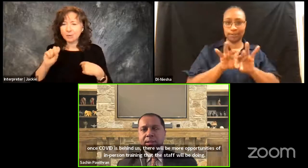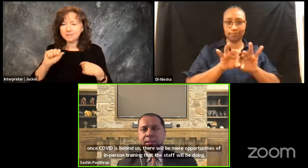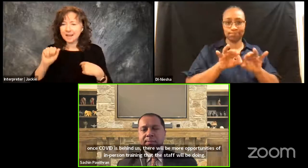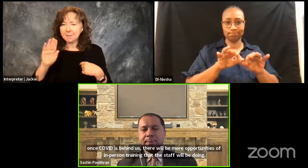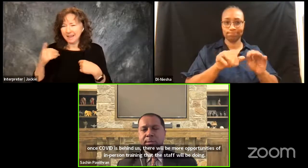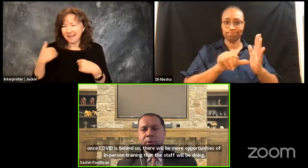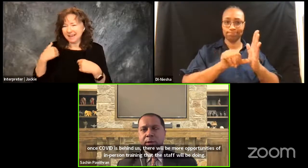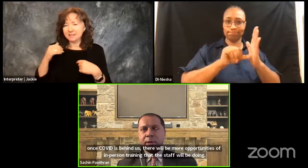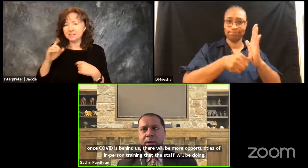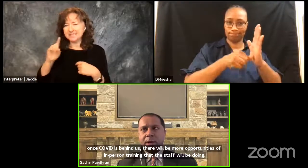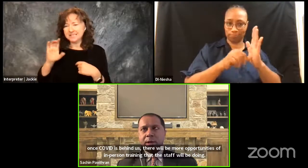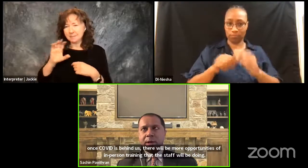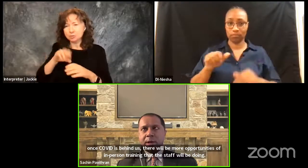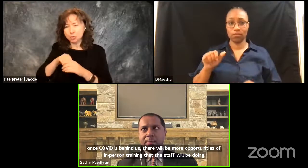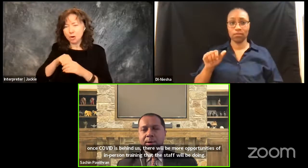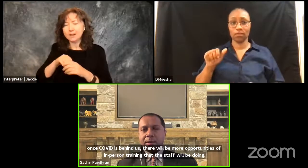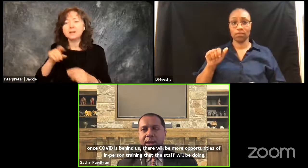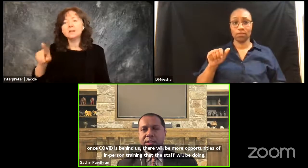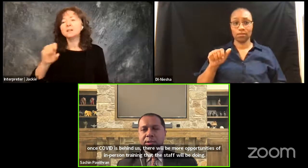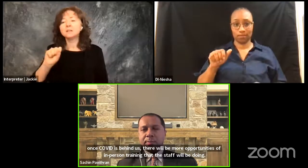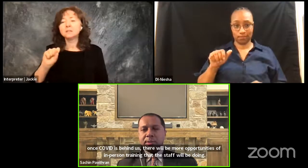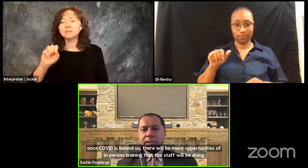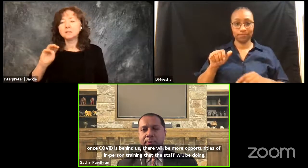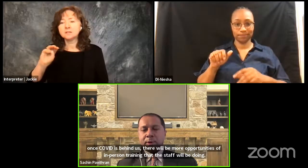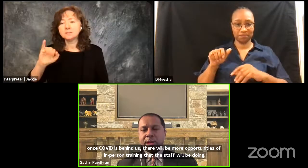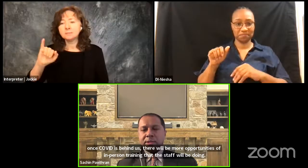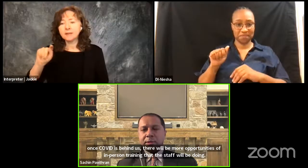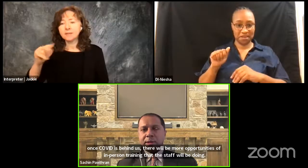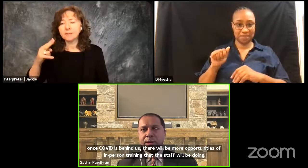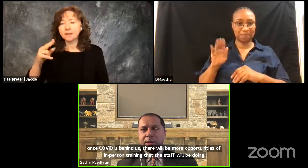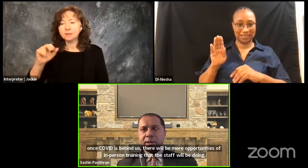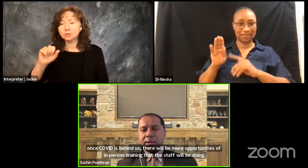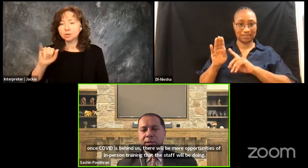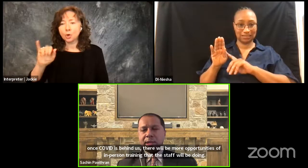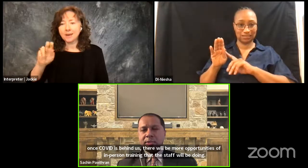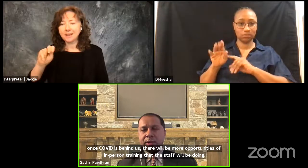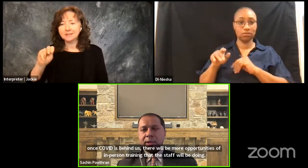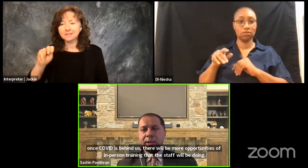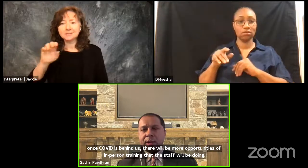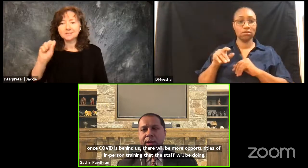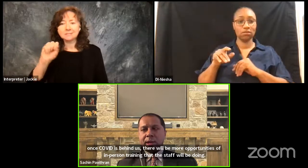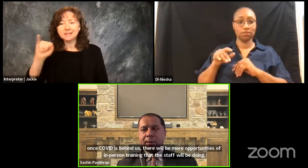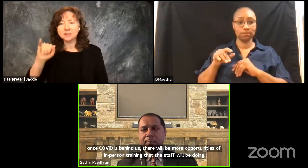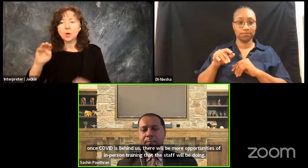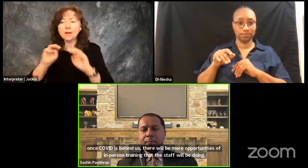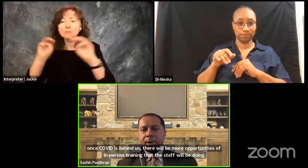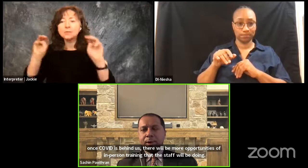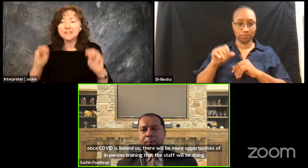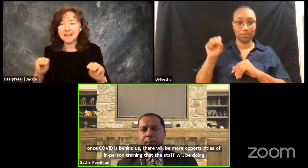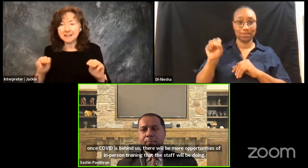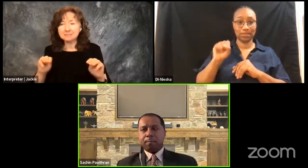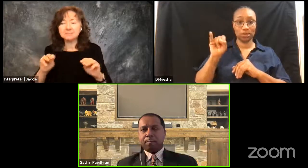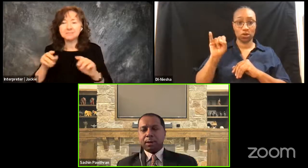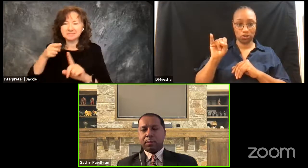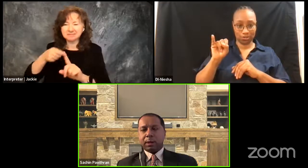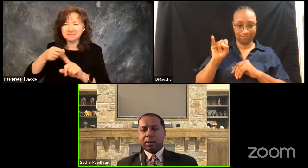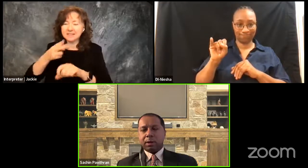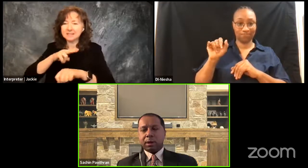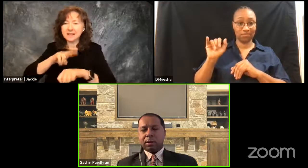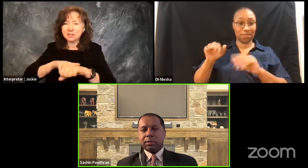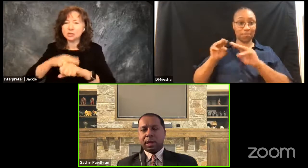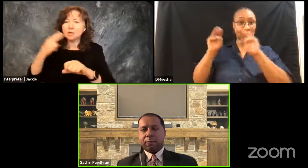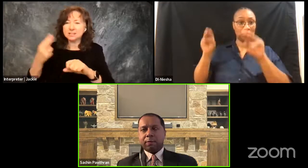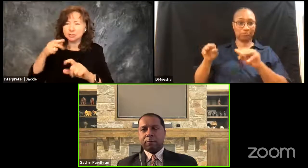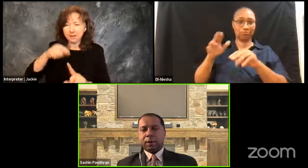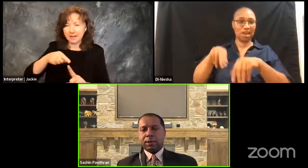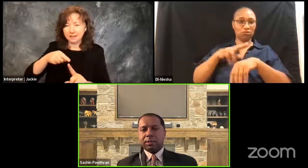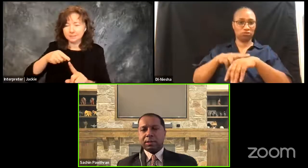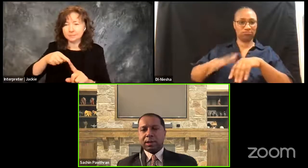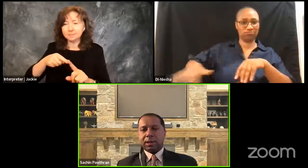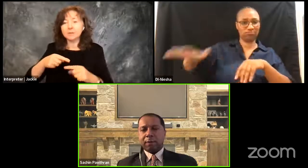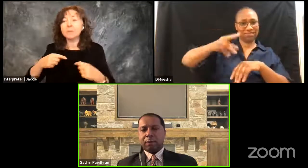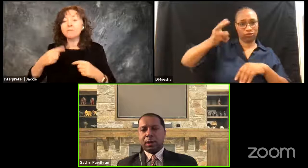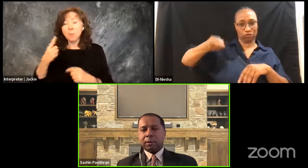the Smithsonian National Museum or Natural History, Bill Botten on our staff was involved